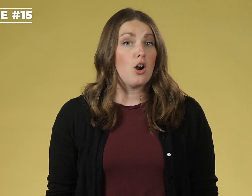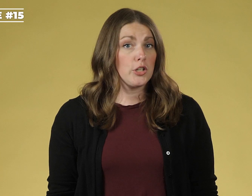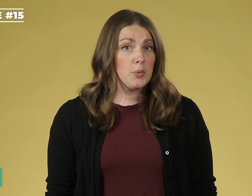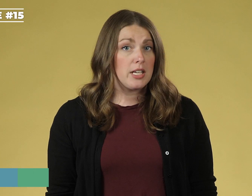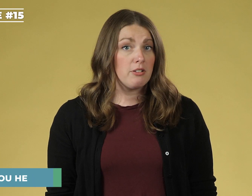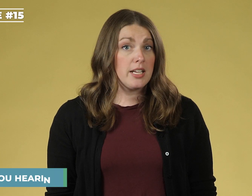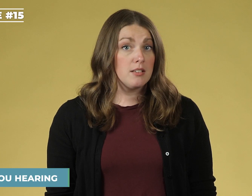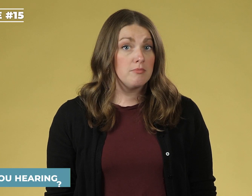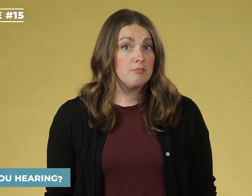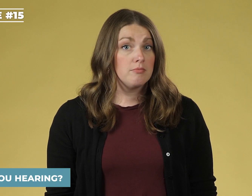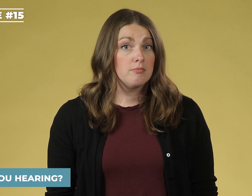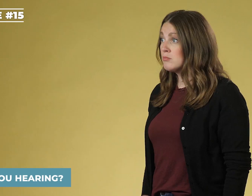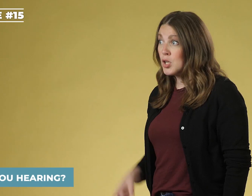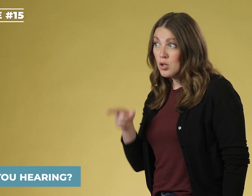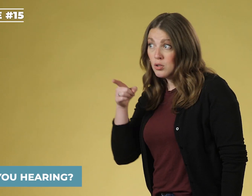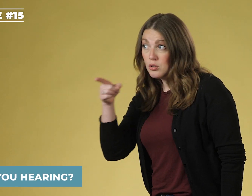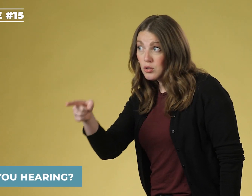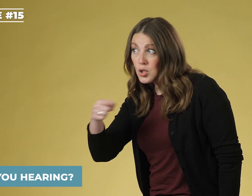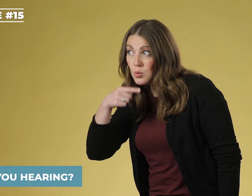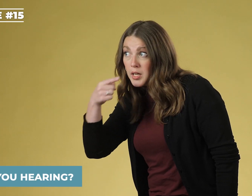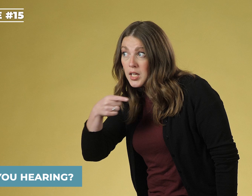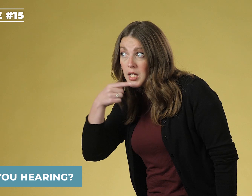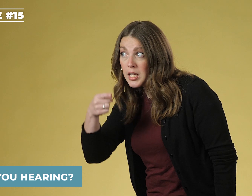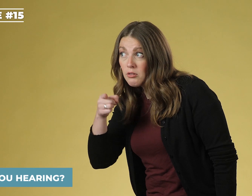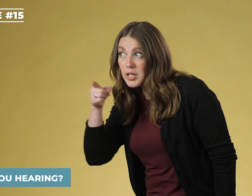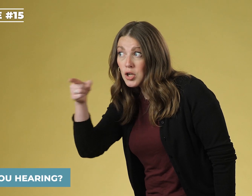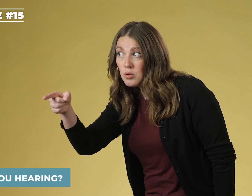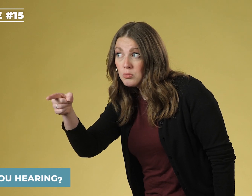Are you hearing. 'You hearing you?'